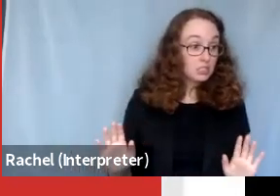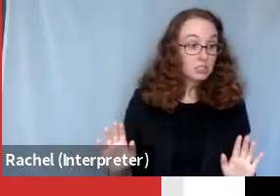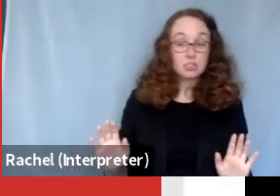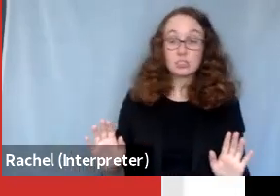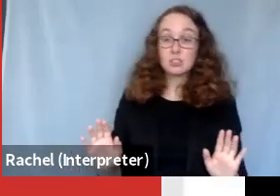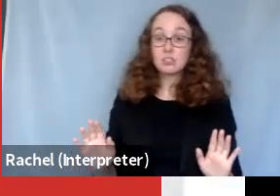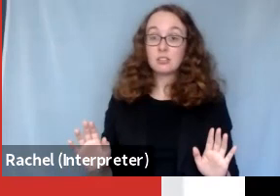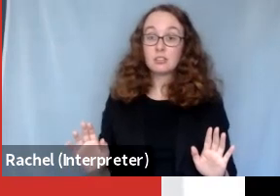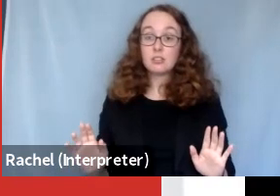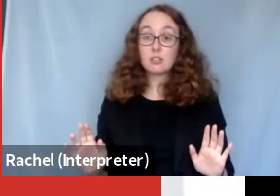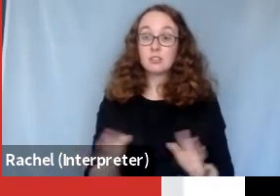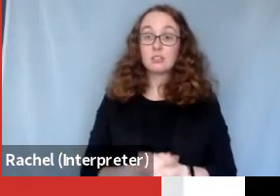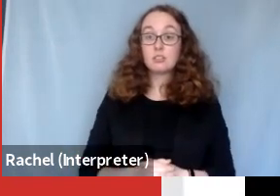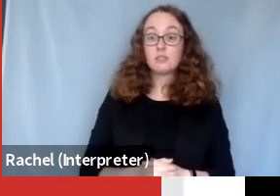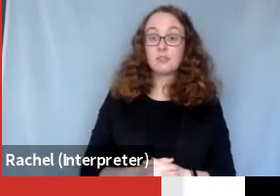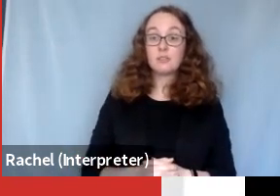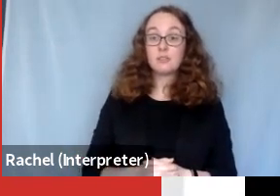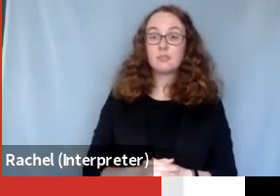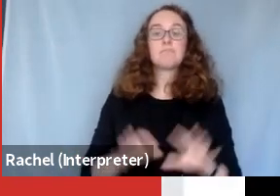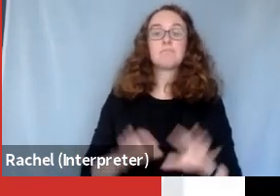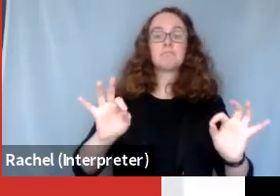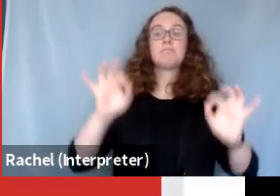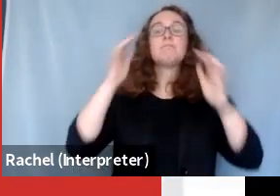announcements? Okay perfect, so I just want to let you